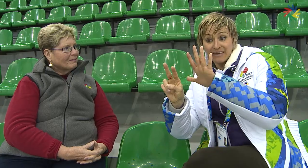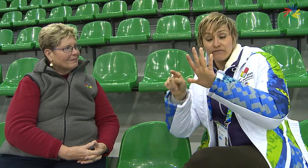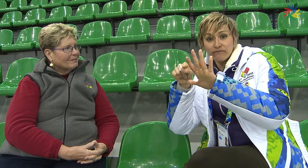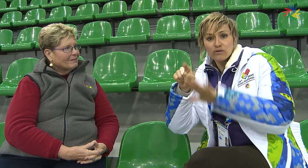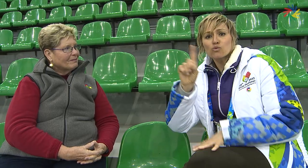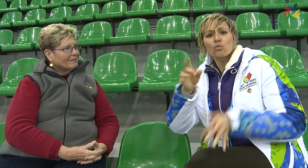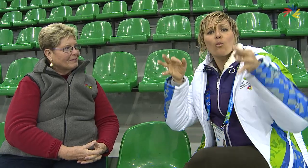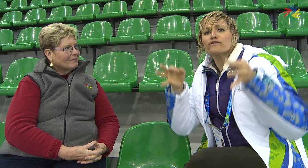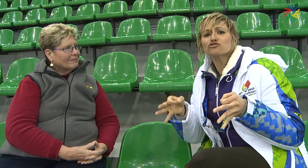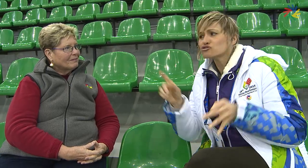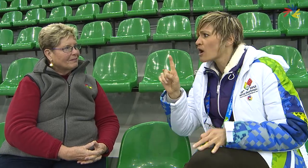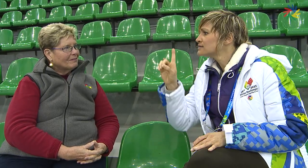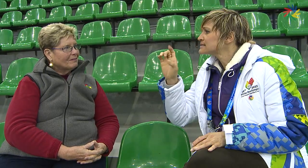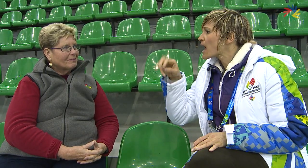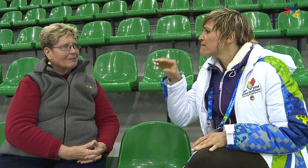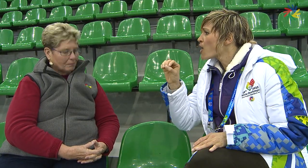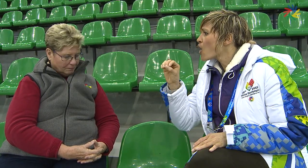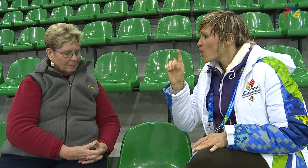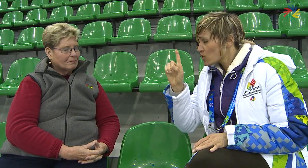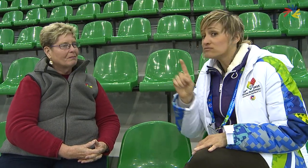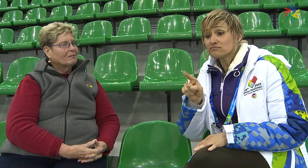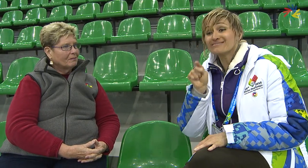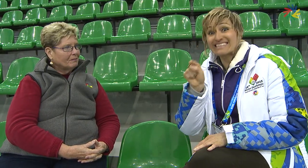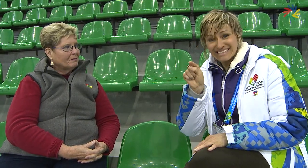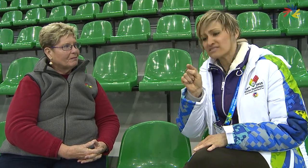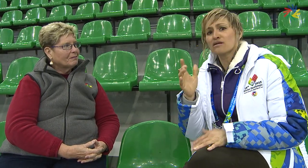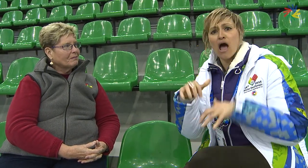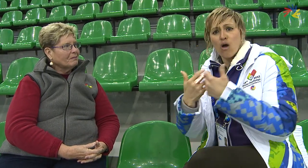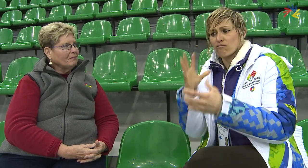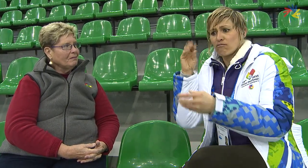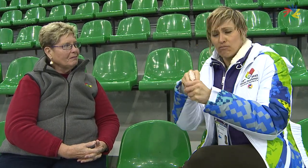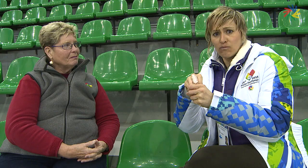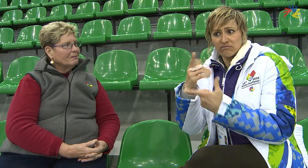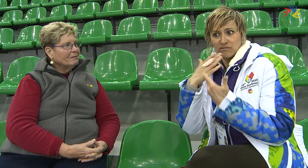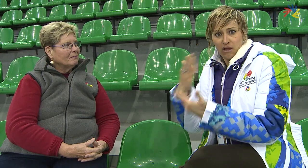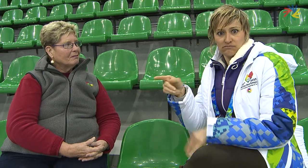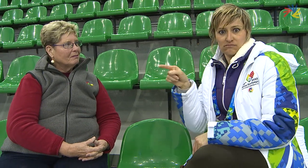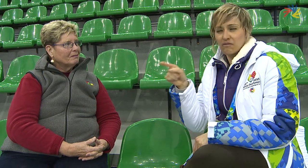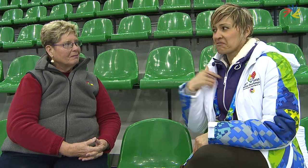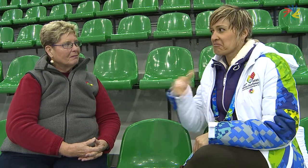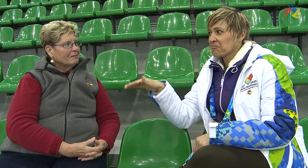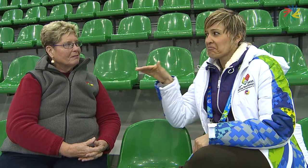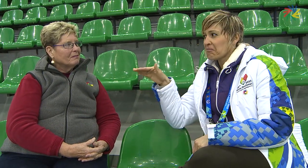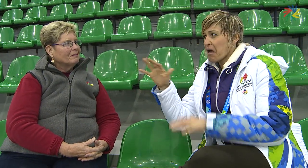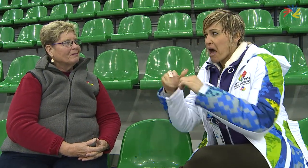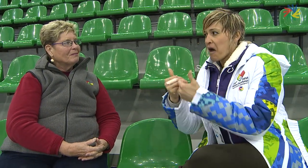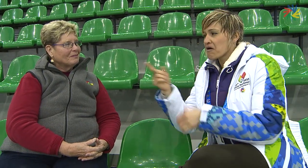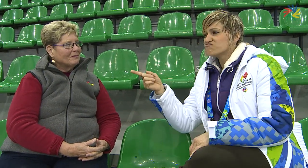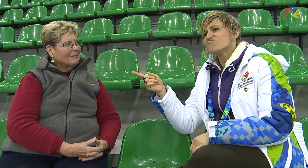was not official, but a demo? How the curling competition became [a part of the Winter Deaflympics] is thanks to this person, so I want to ask you,